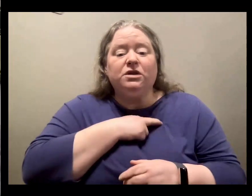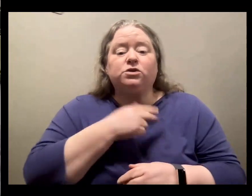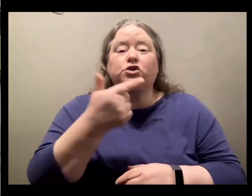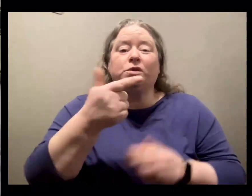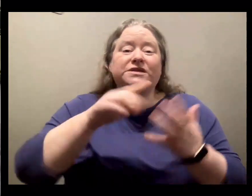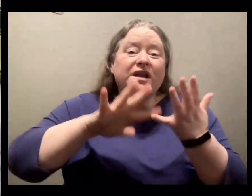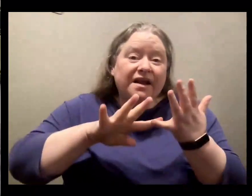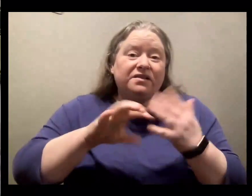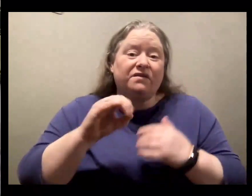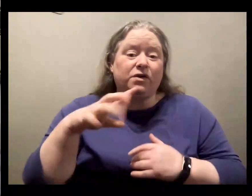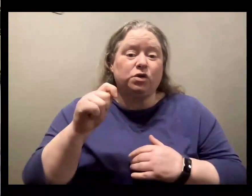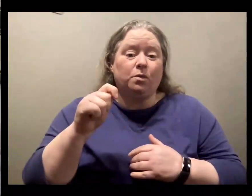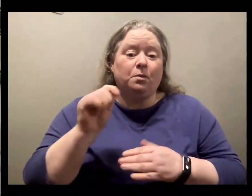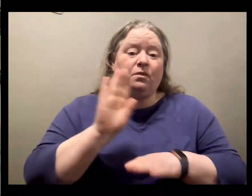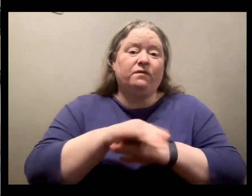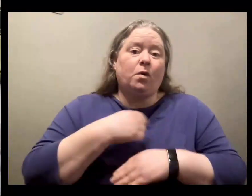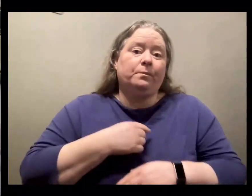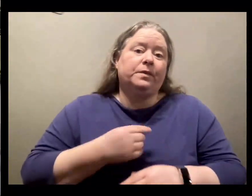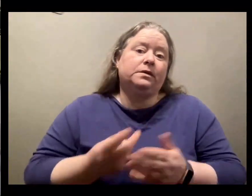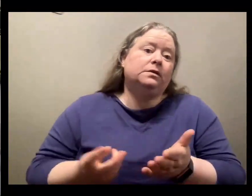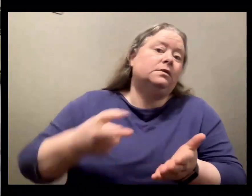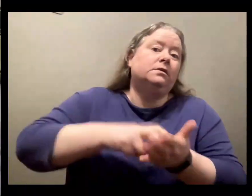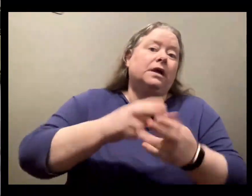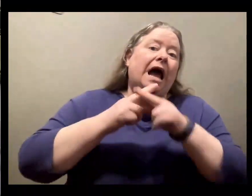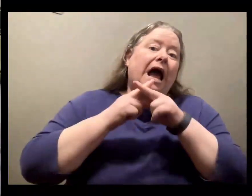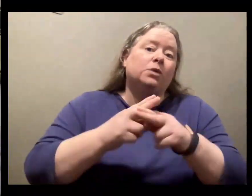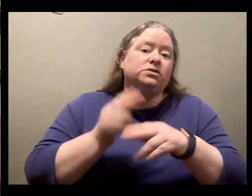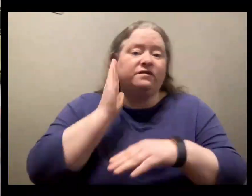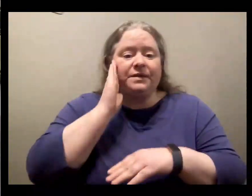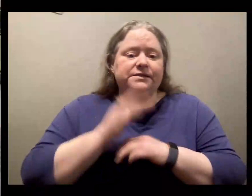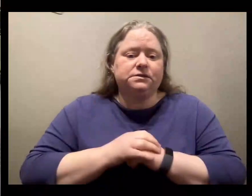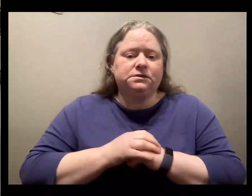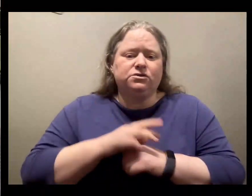…and really, it was the 29th October before I got out of bed